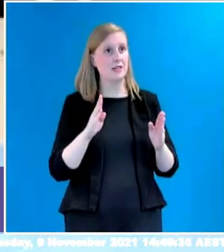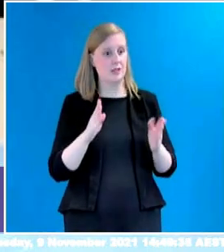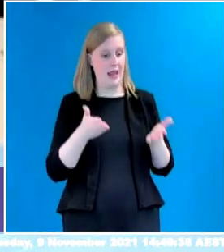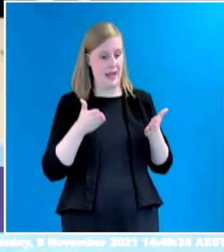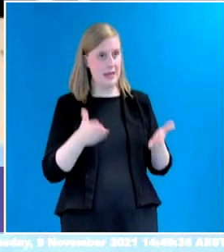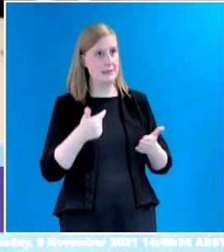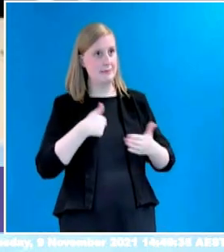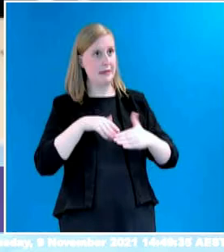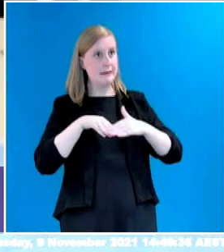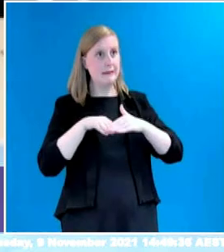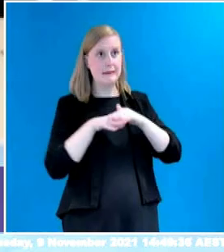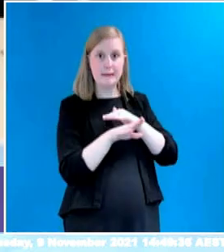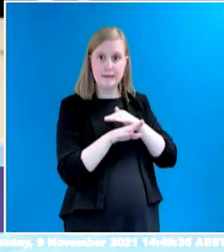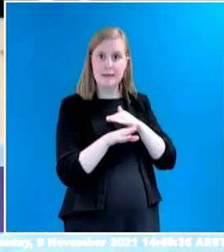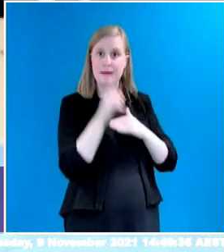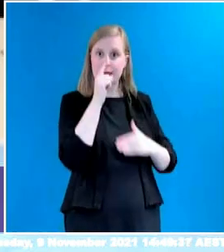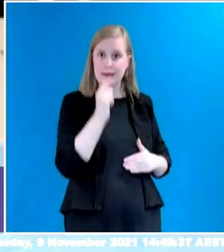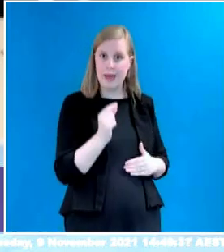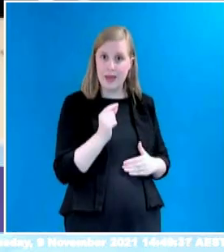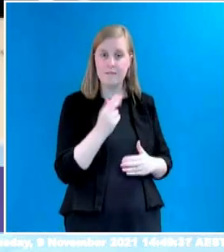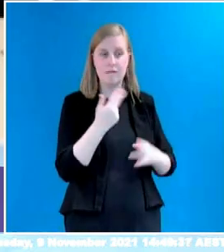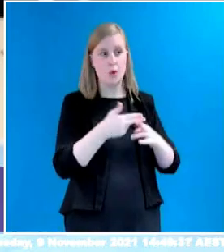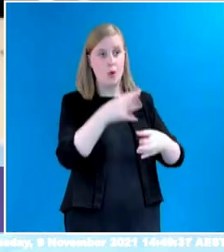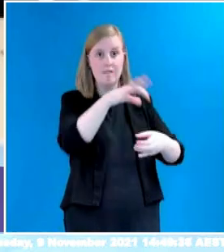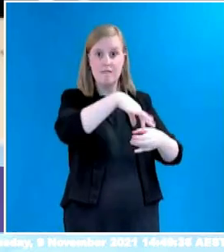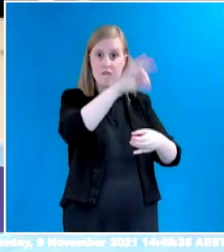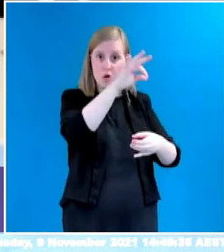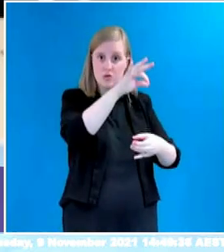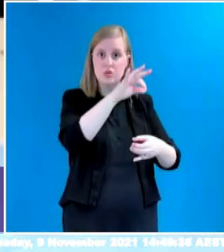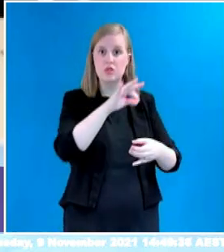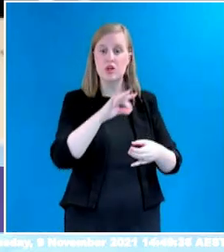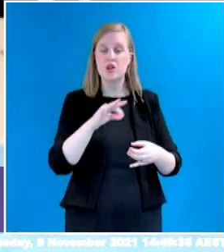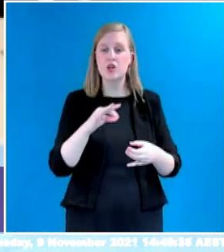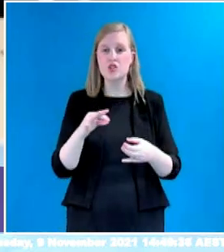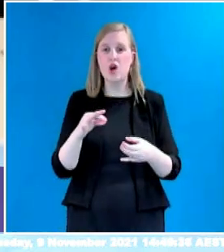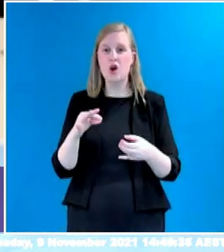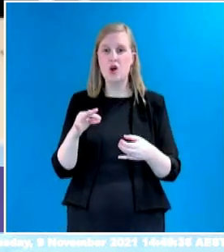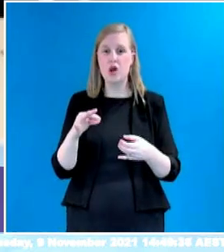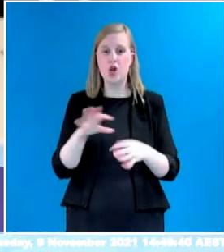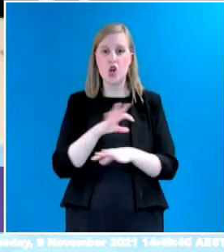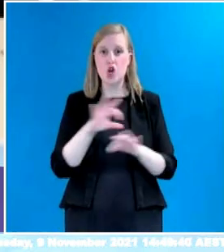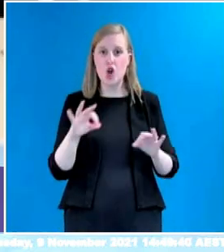So I just make that point that there is an interaction between the accessibility